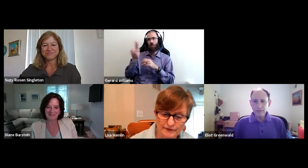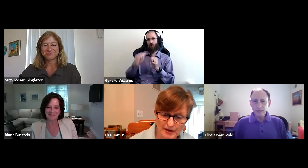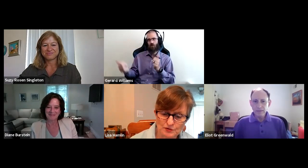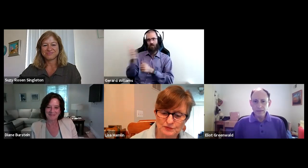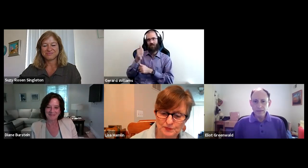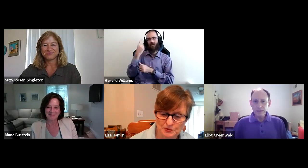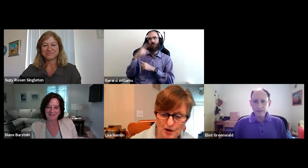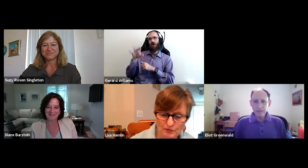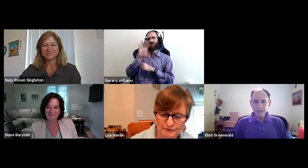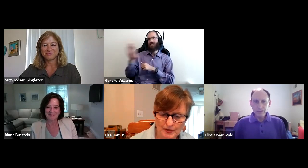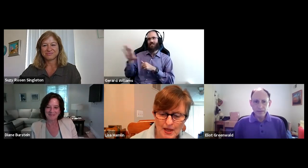Affairs Bureau.